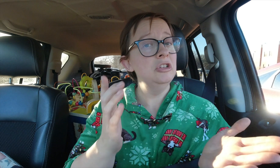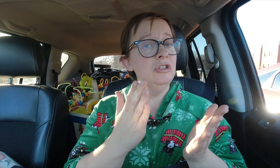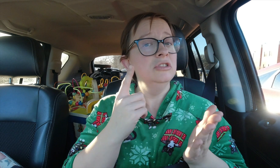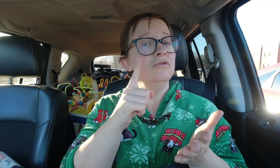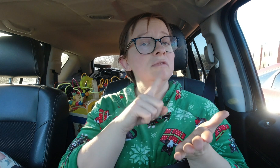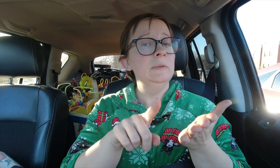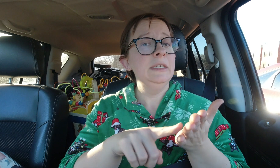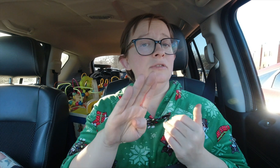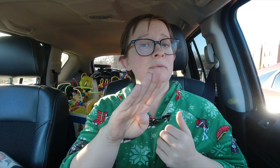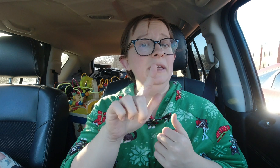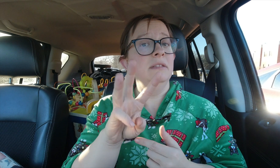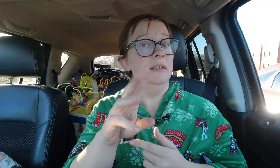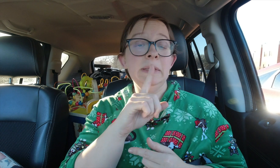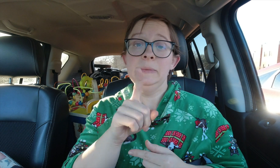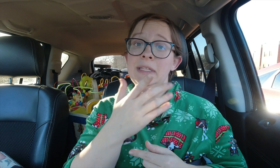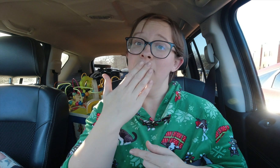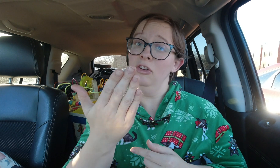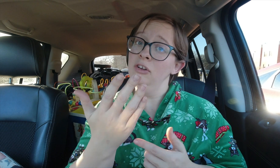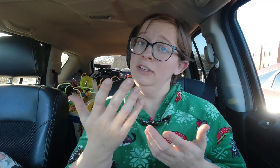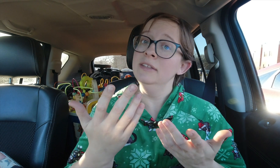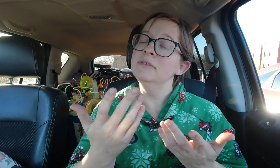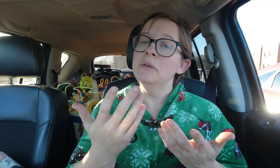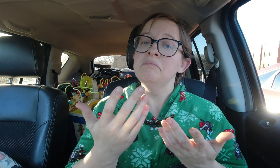I totally get it. I would encourage you to check out baby led weaning.